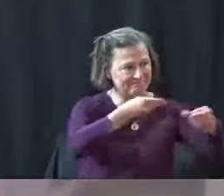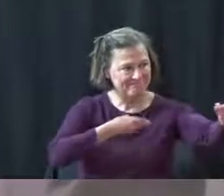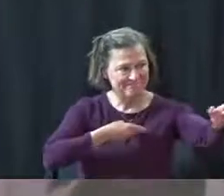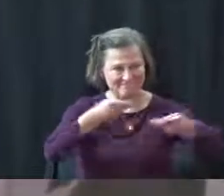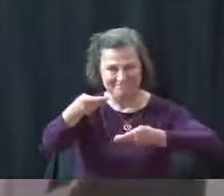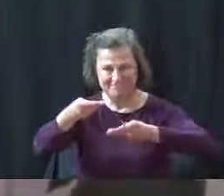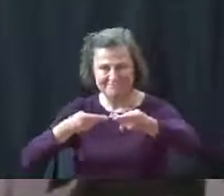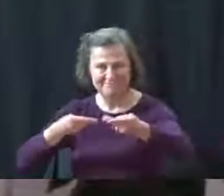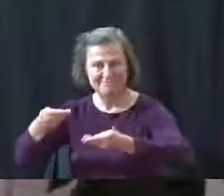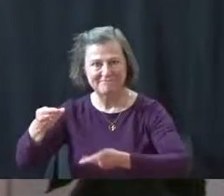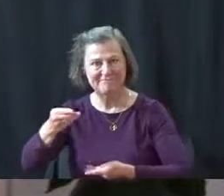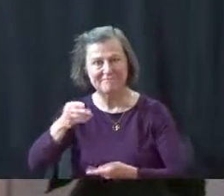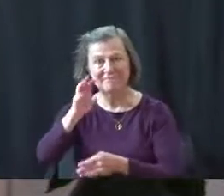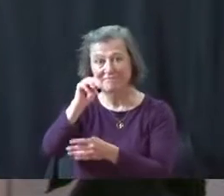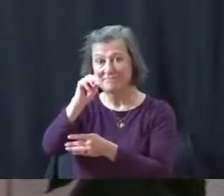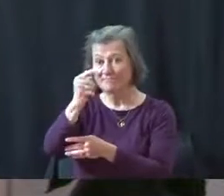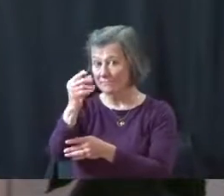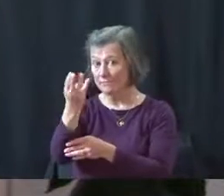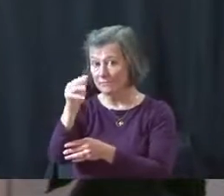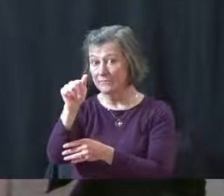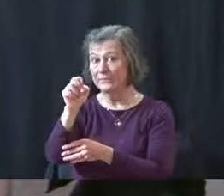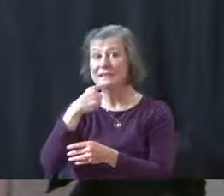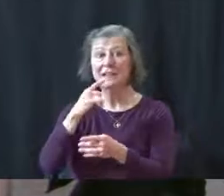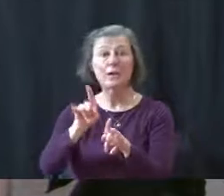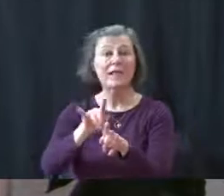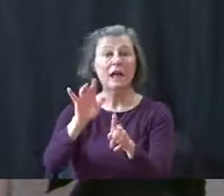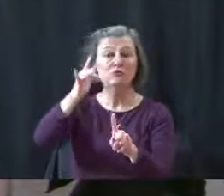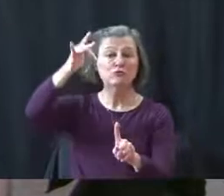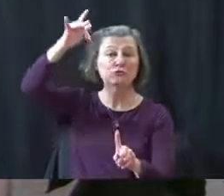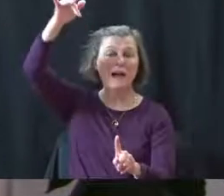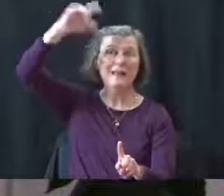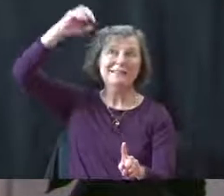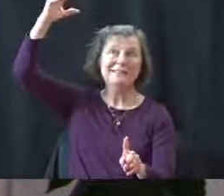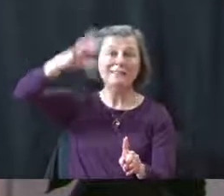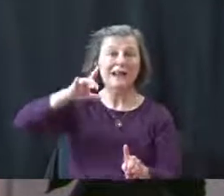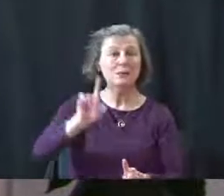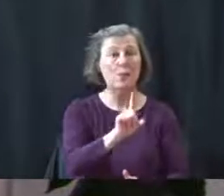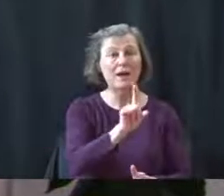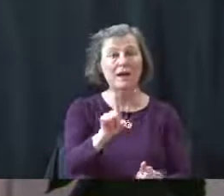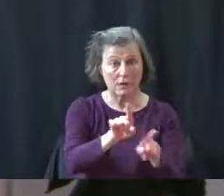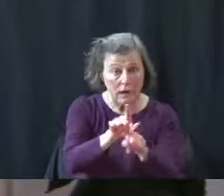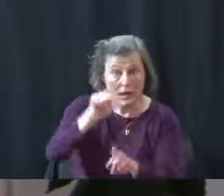Thomas Merton says we're all like shining suns walking around and like the sun, which